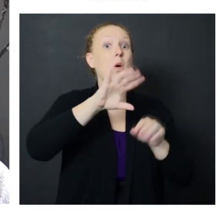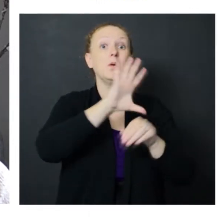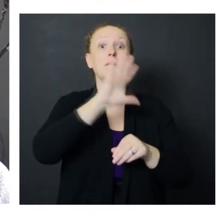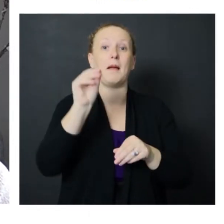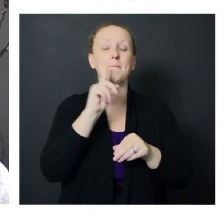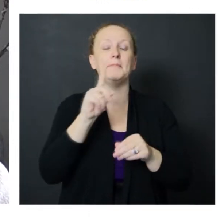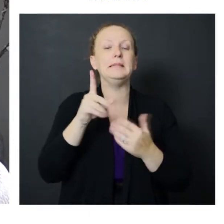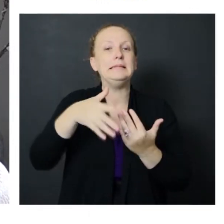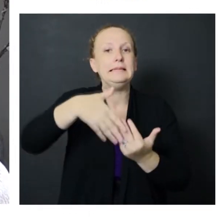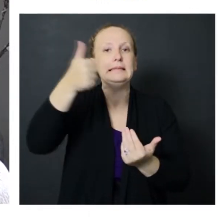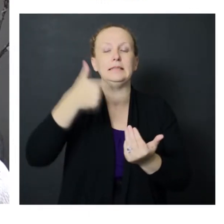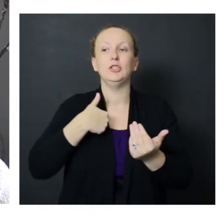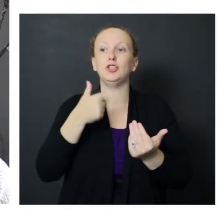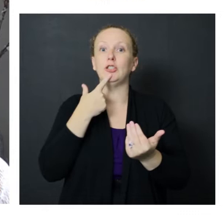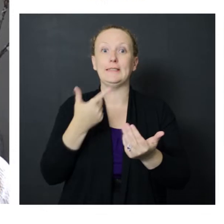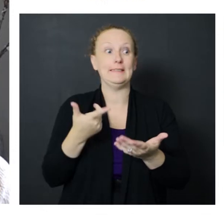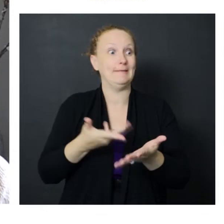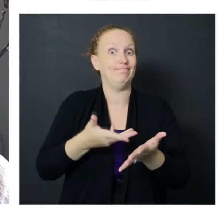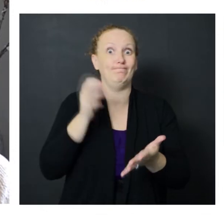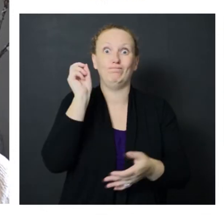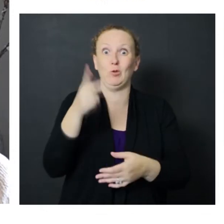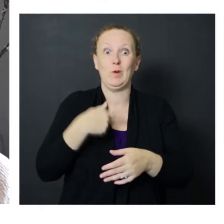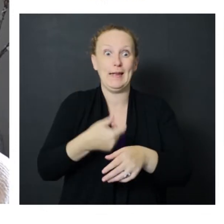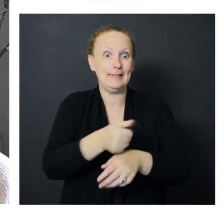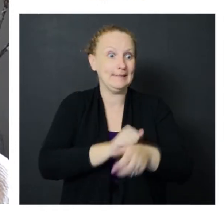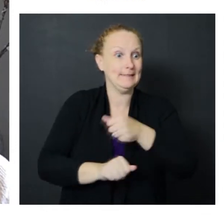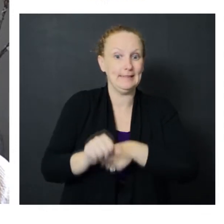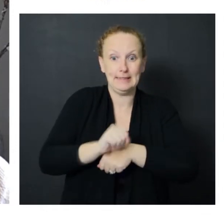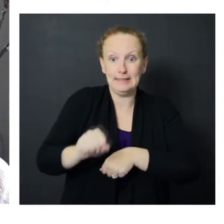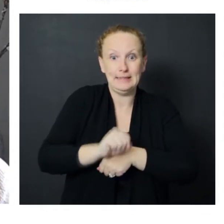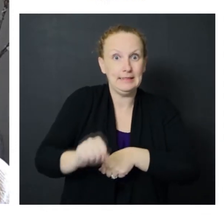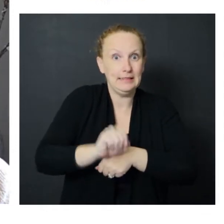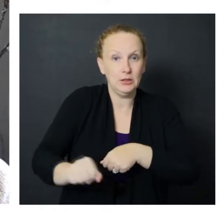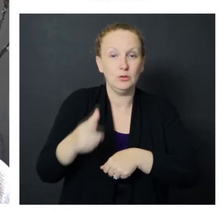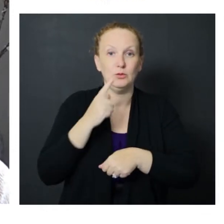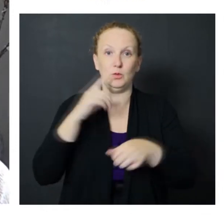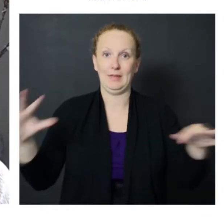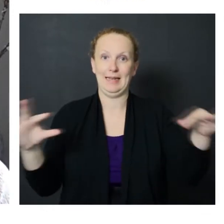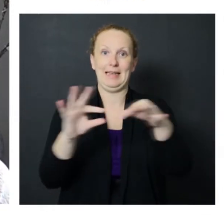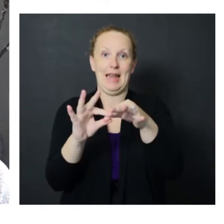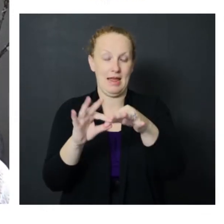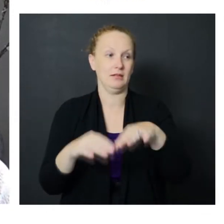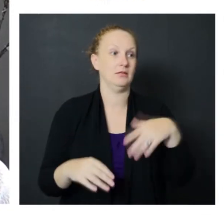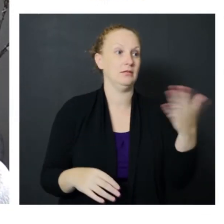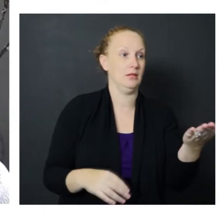to go an extra mile with connecting providers and patients through the interpreter. Ah,